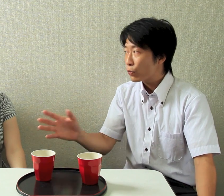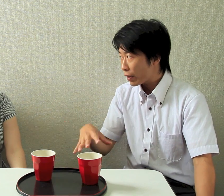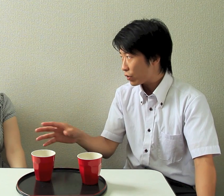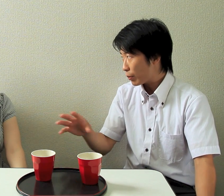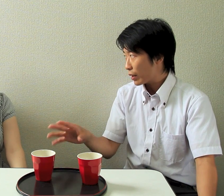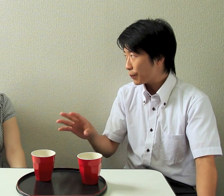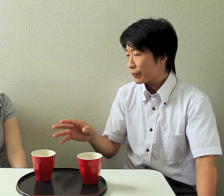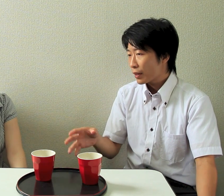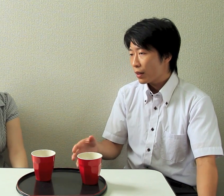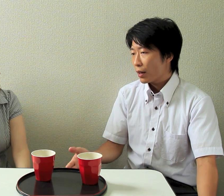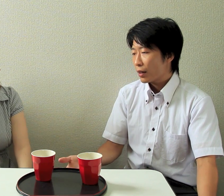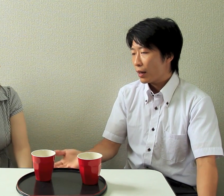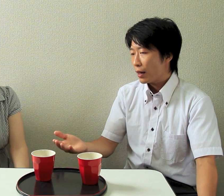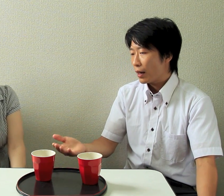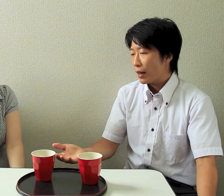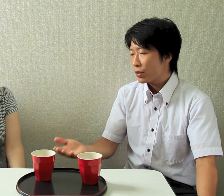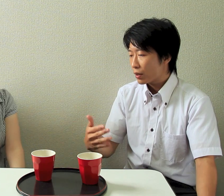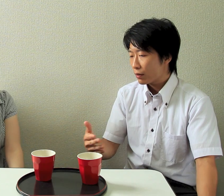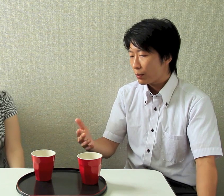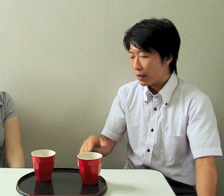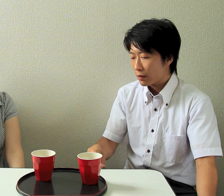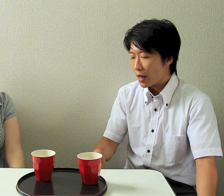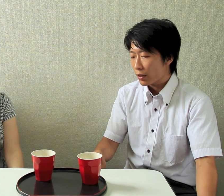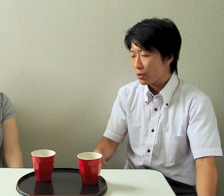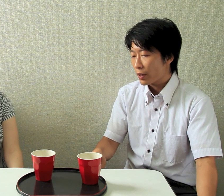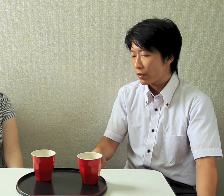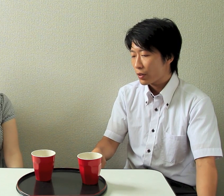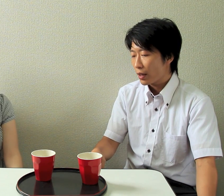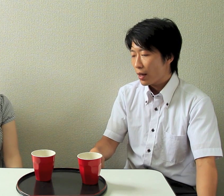This was before the Interpreting classes.